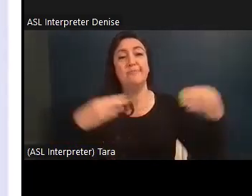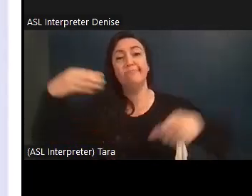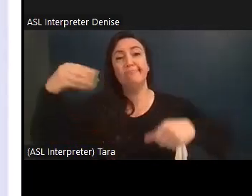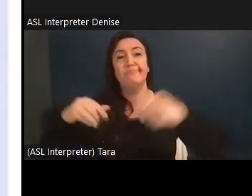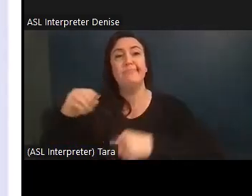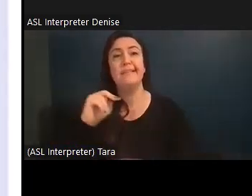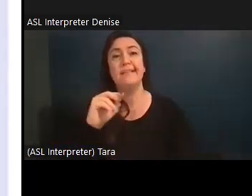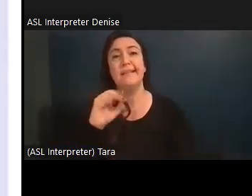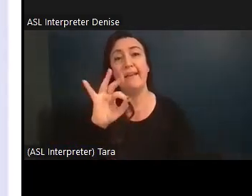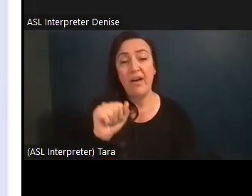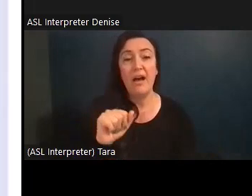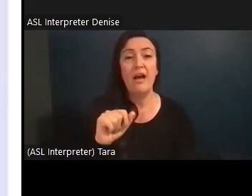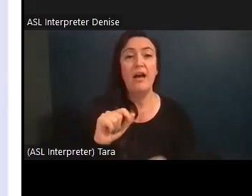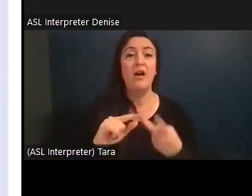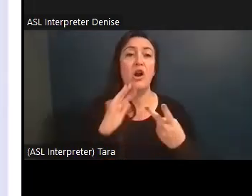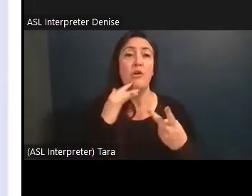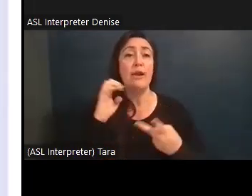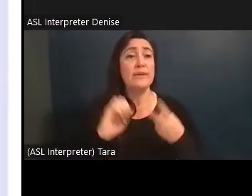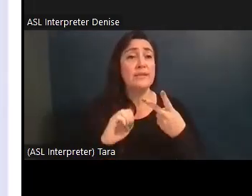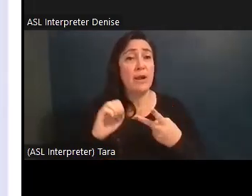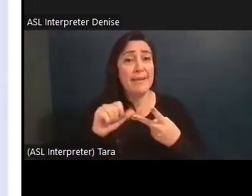Experiment Station from Western SARE and the Center for